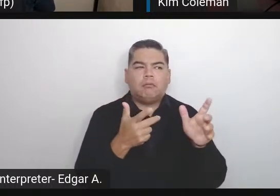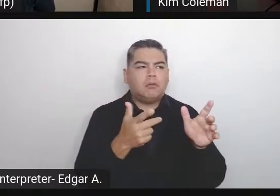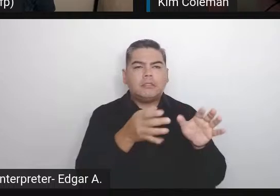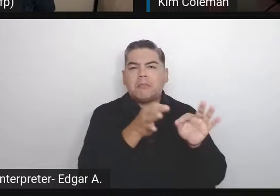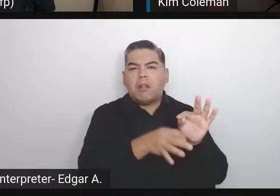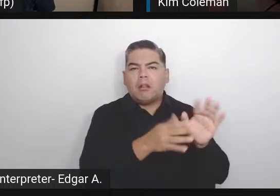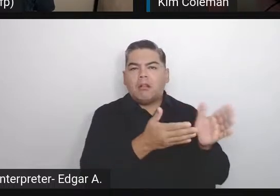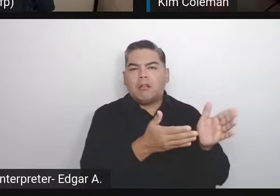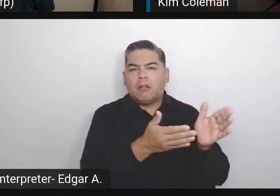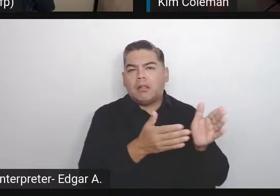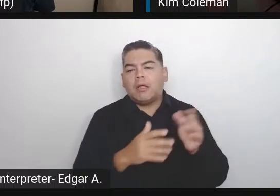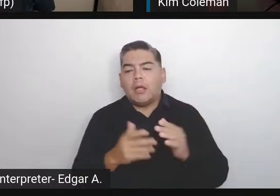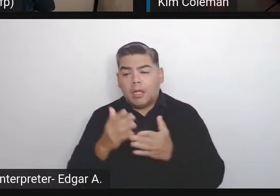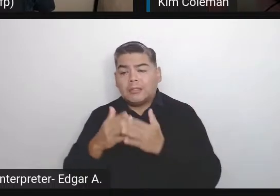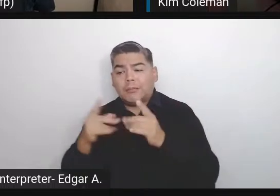And there is a visual